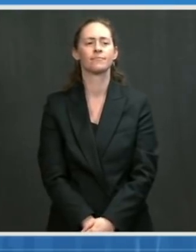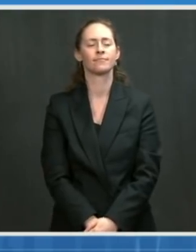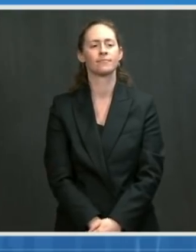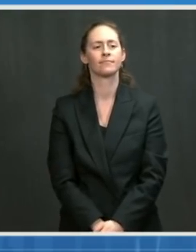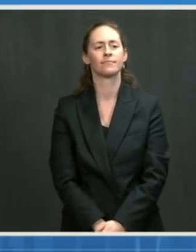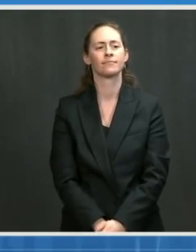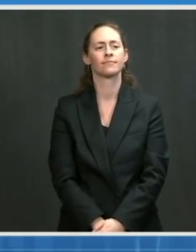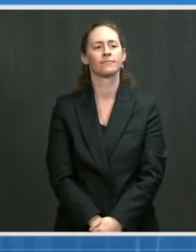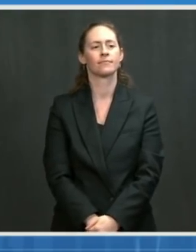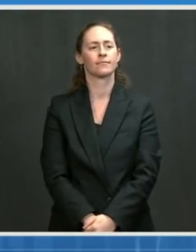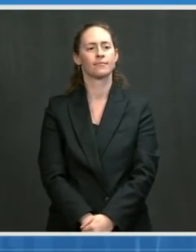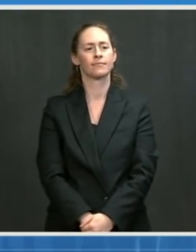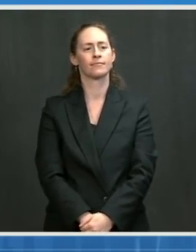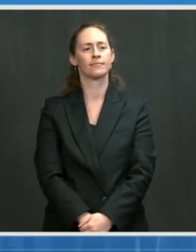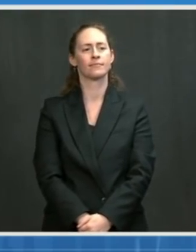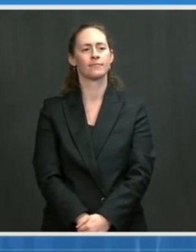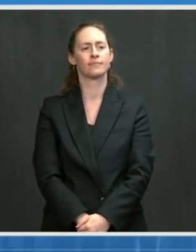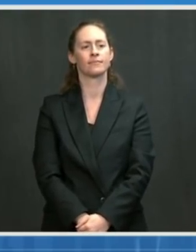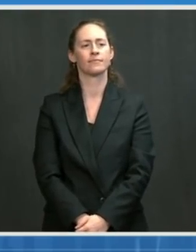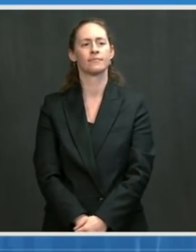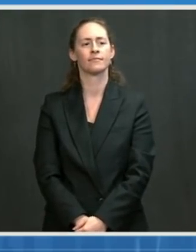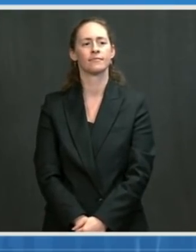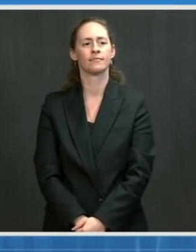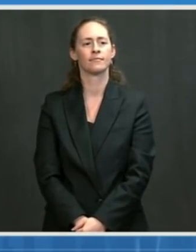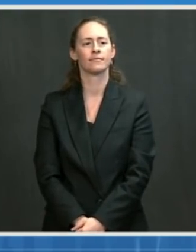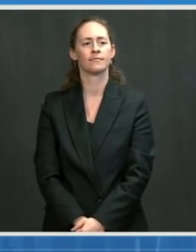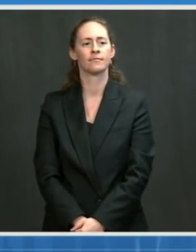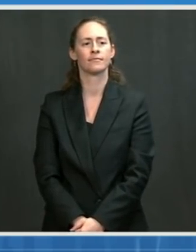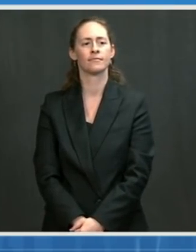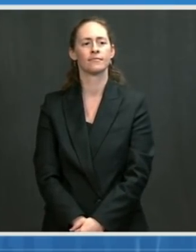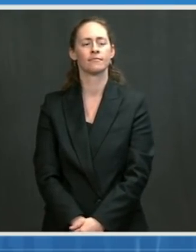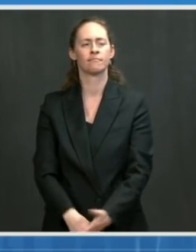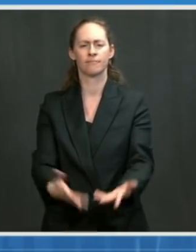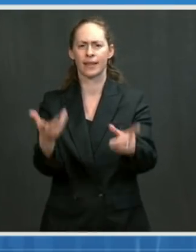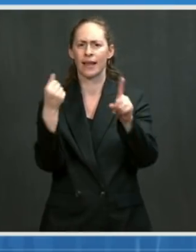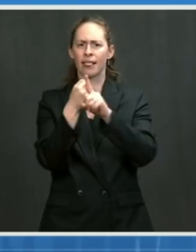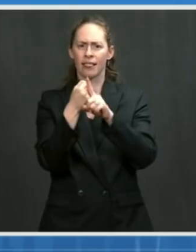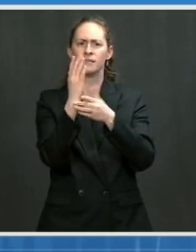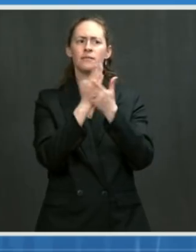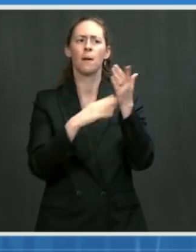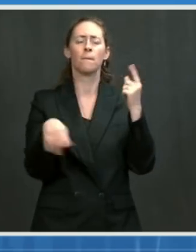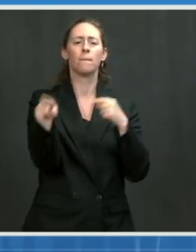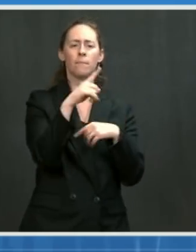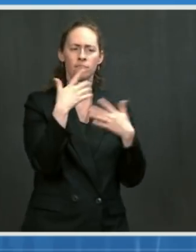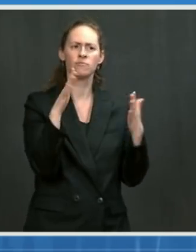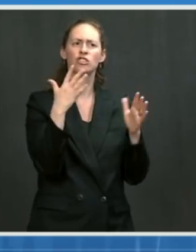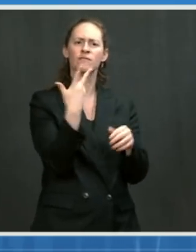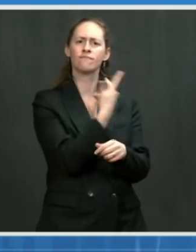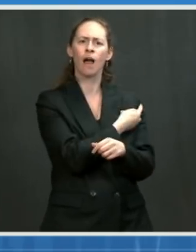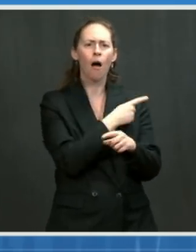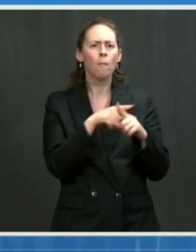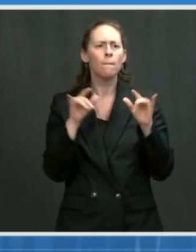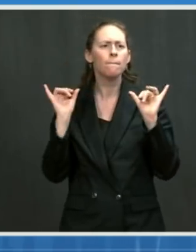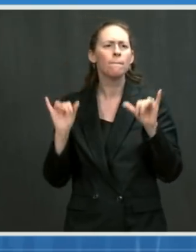ADDITIONAL STUDIES CON FOIRM THE JOHNSON & JOHNSON AND MODERNA VACCINES ARE EFFECTIVE